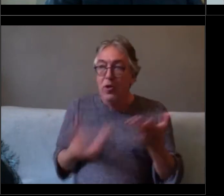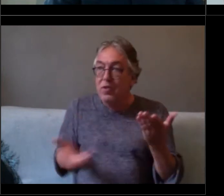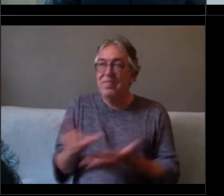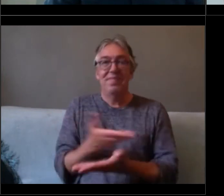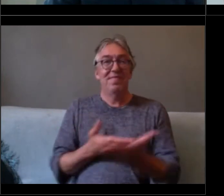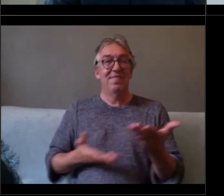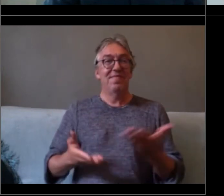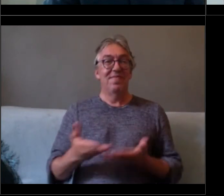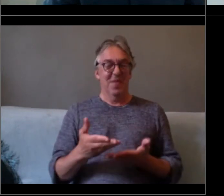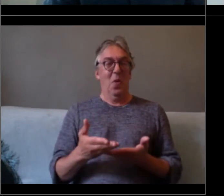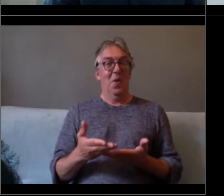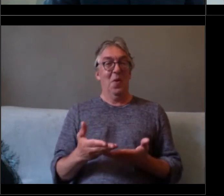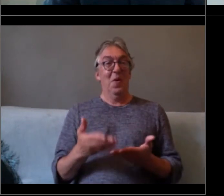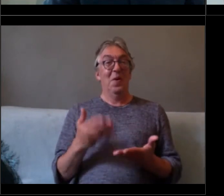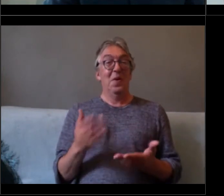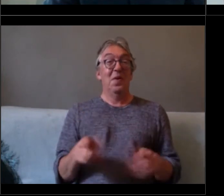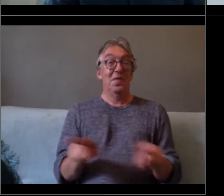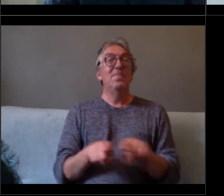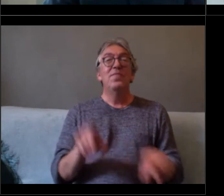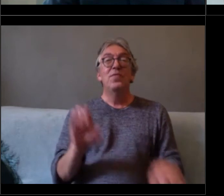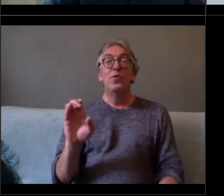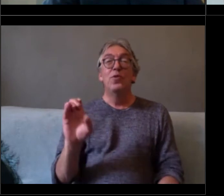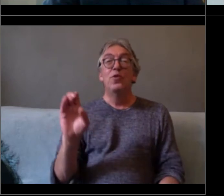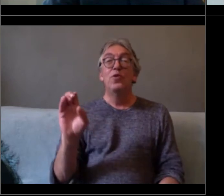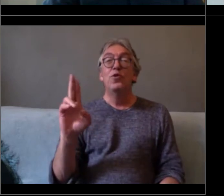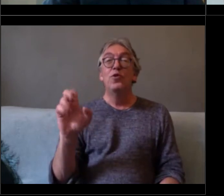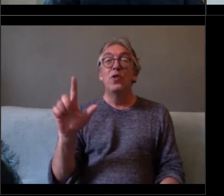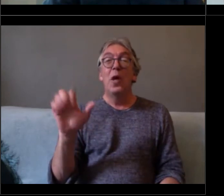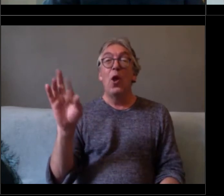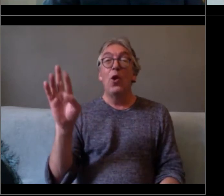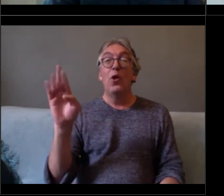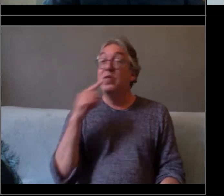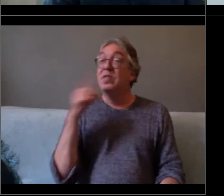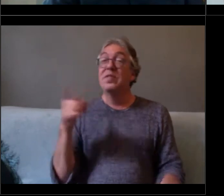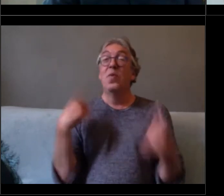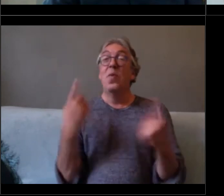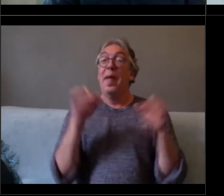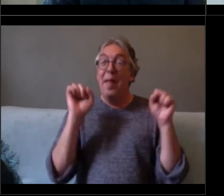to come up with the guidelines and at the end we've strengthened